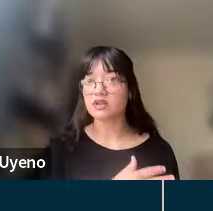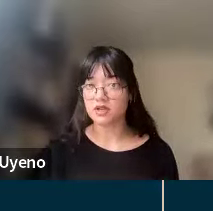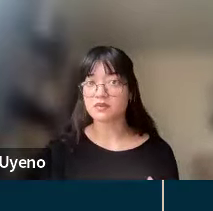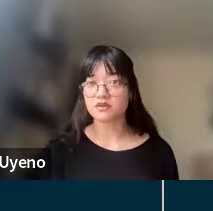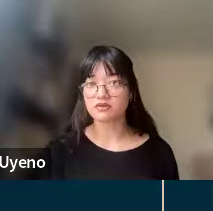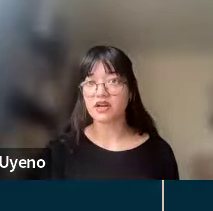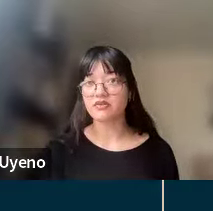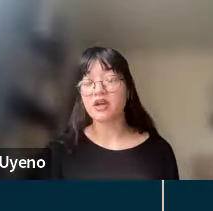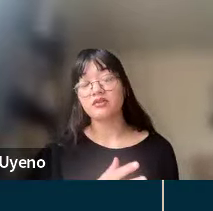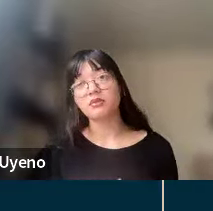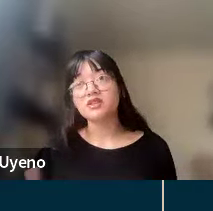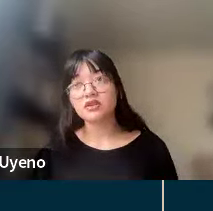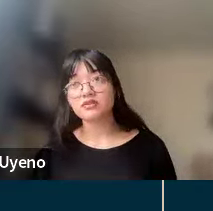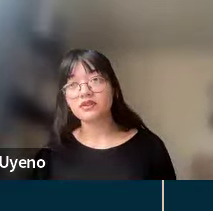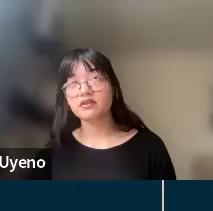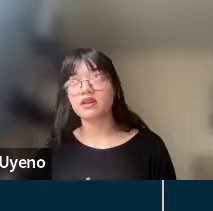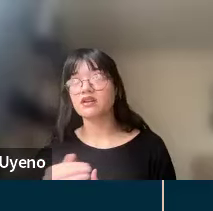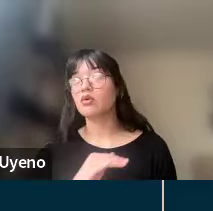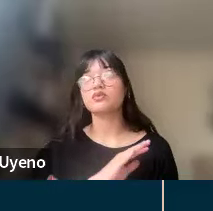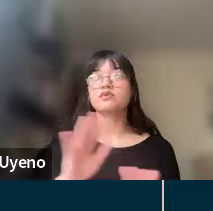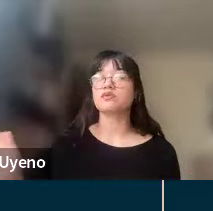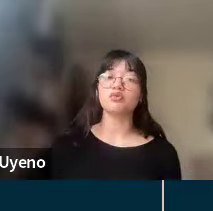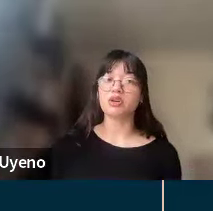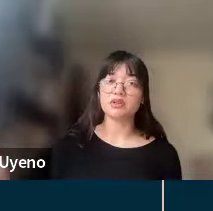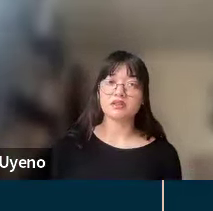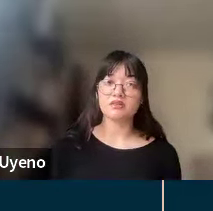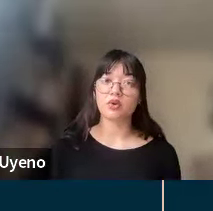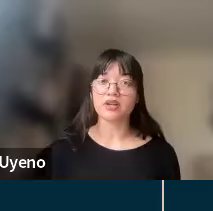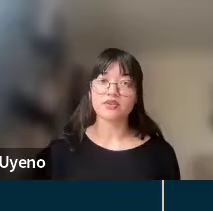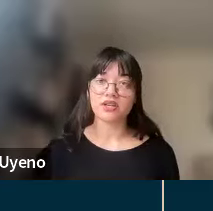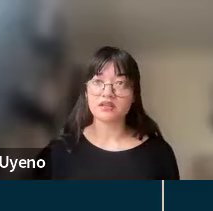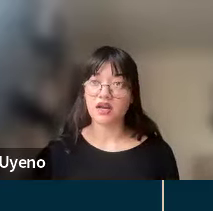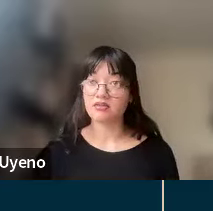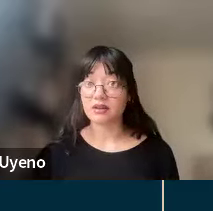full time jobs to survive from entering a field that almost ubiquitously requires trainees to have